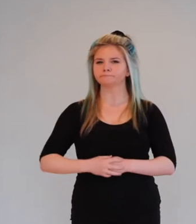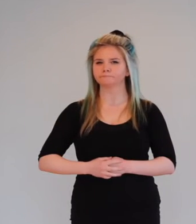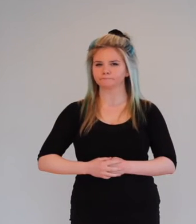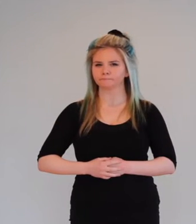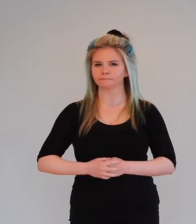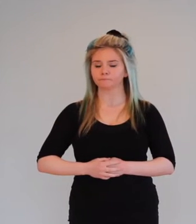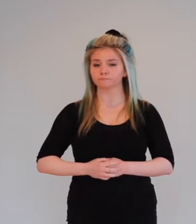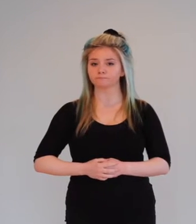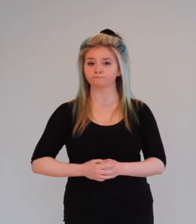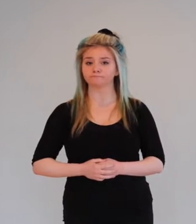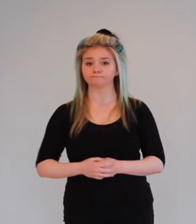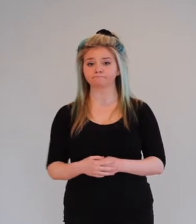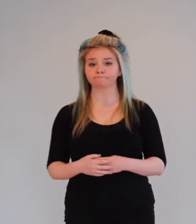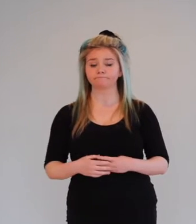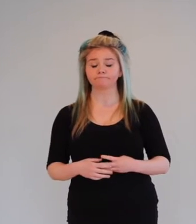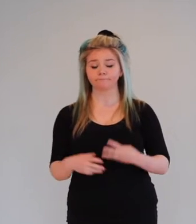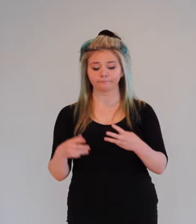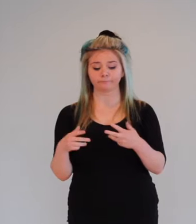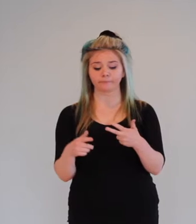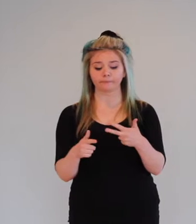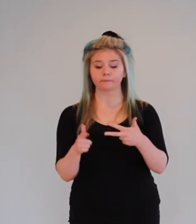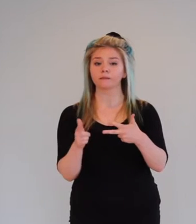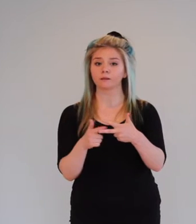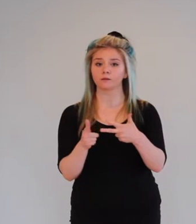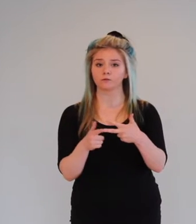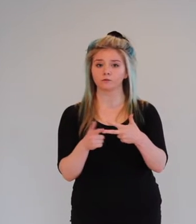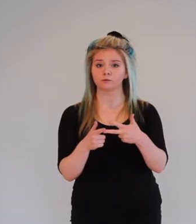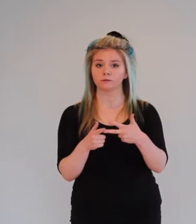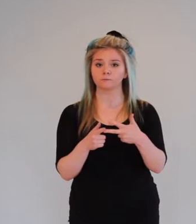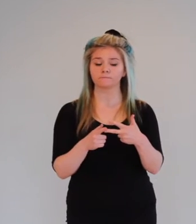The next one we're going to do is called alternate nostril breathing.